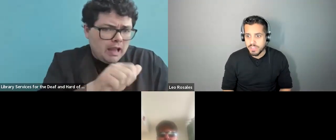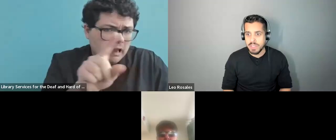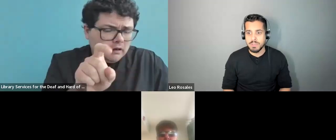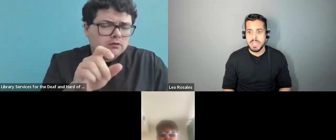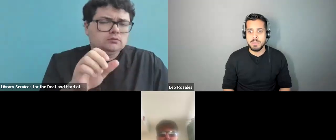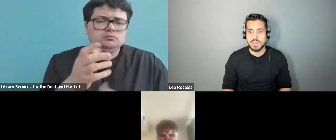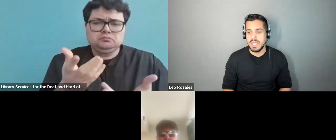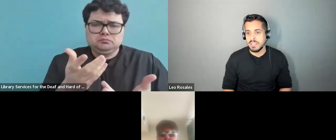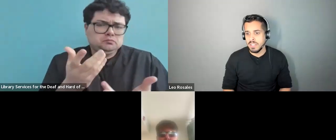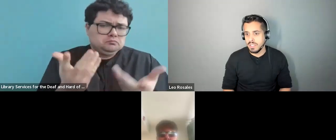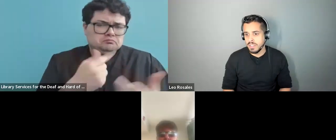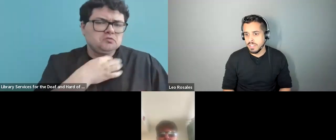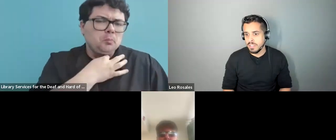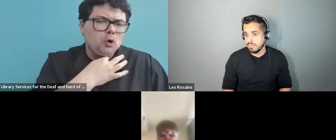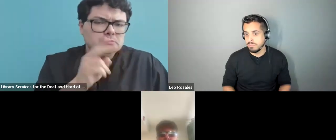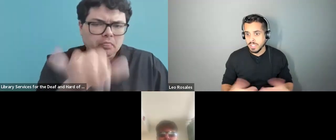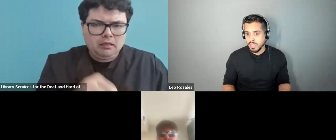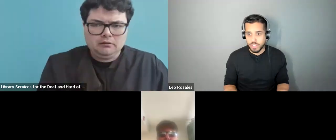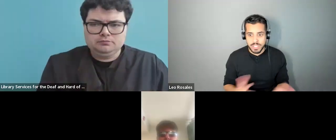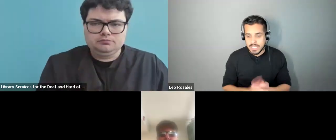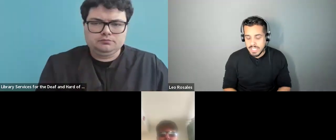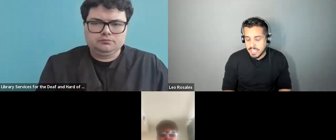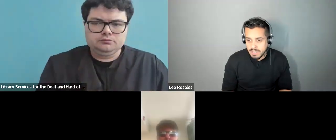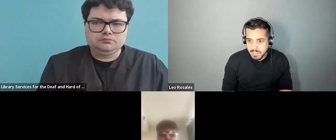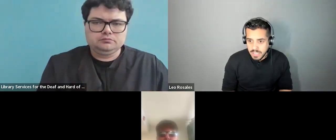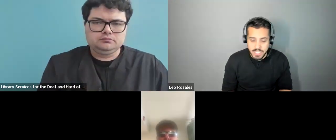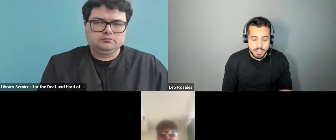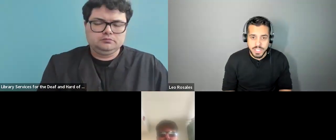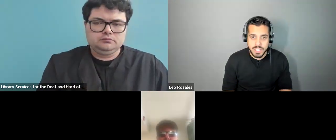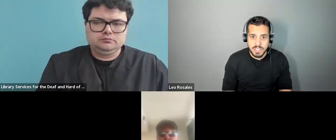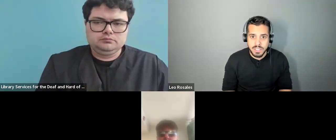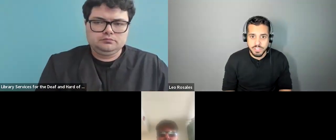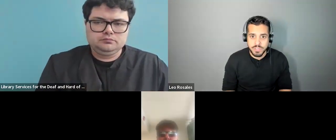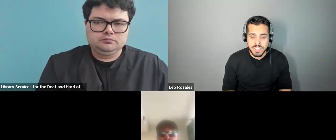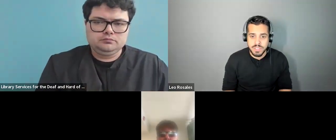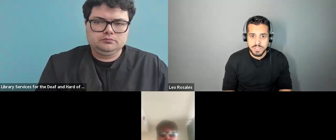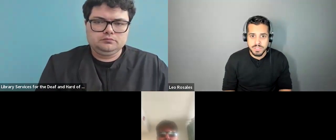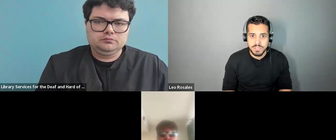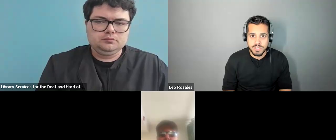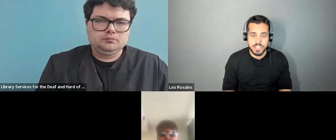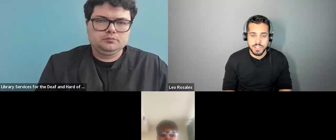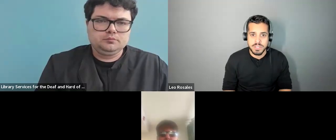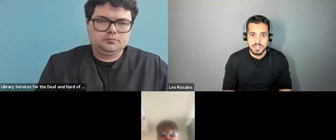for them to be able to get the learning that they need, or the training they should receive? Just curious.